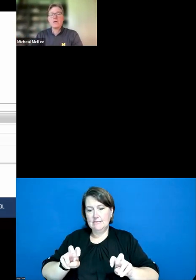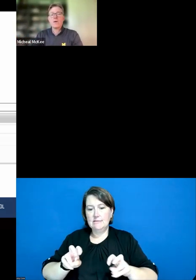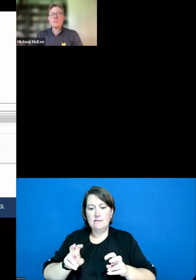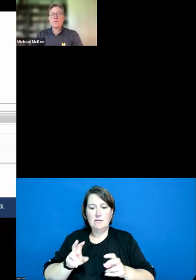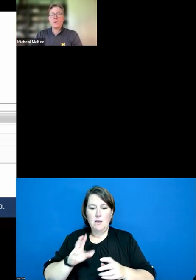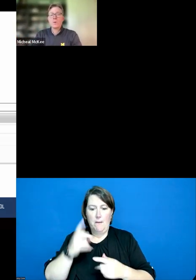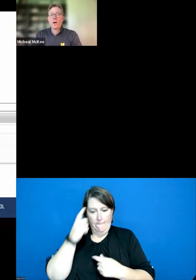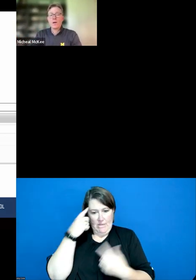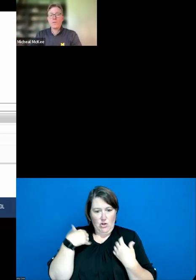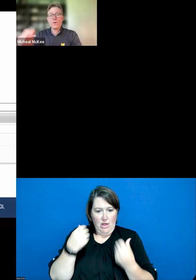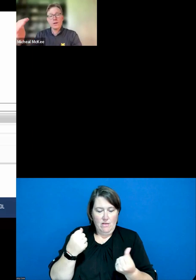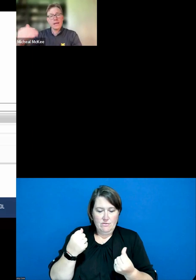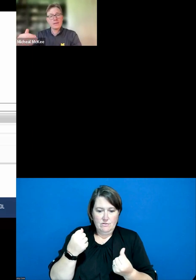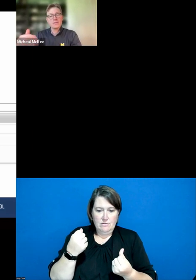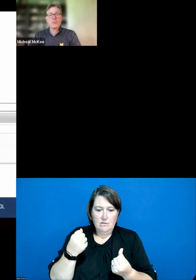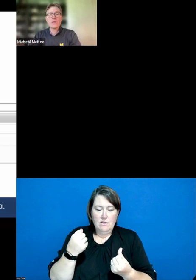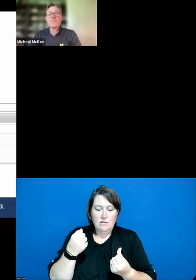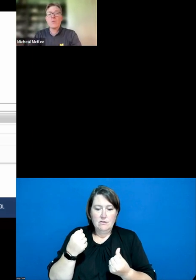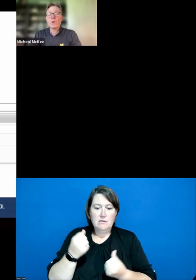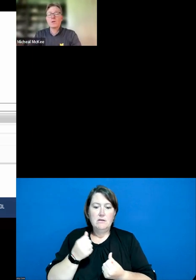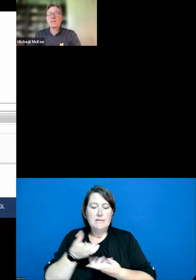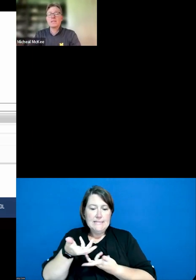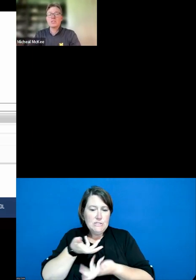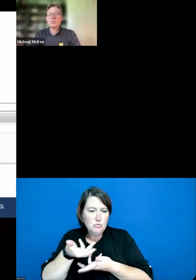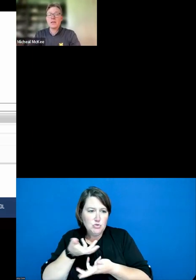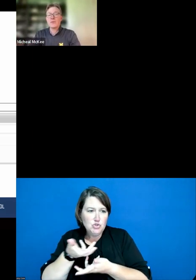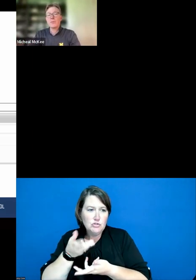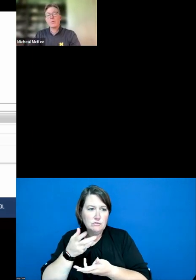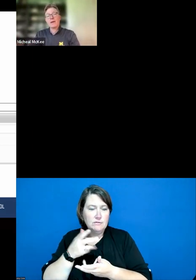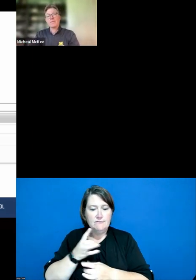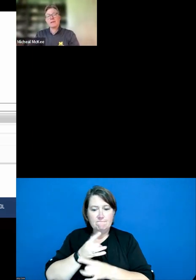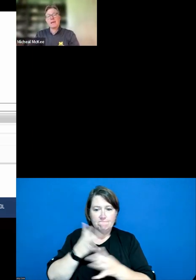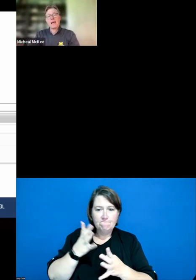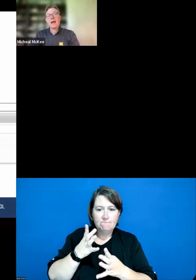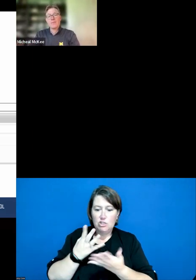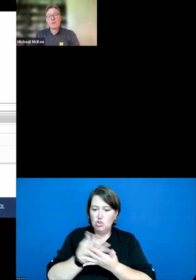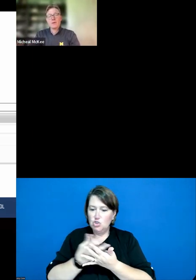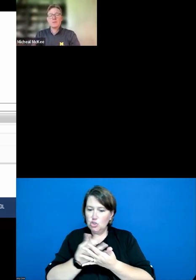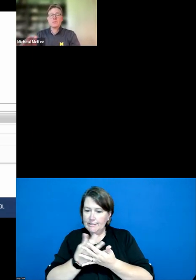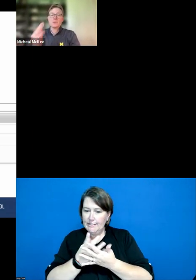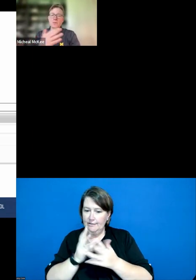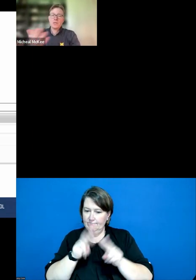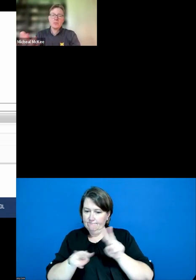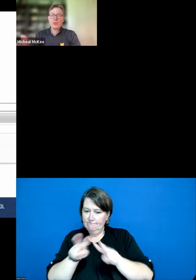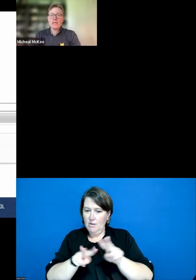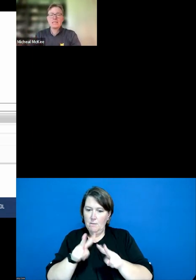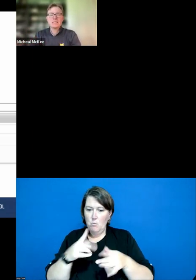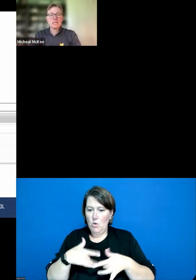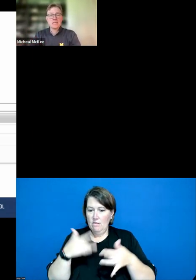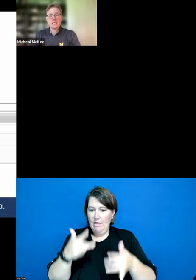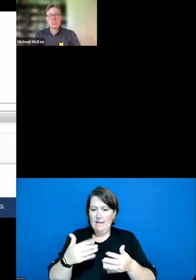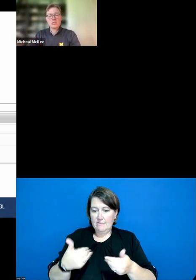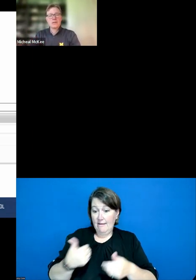Also look and screen for conditions that they're more likely to have. Some of the pre existing conditions